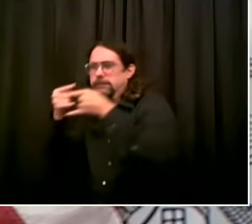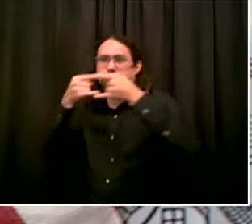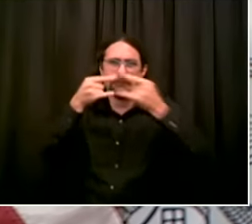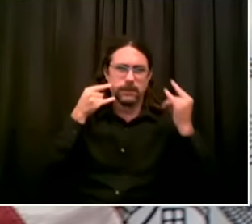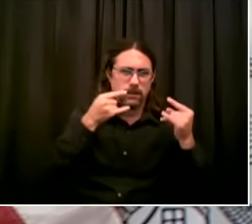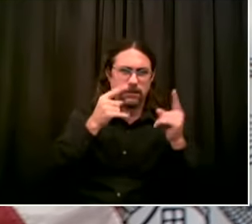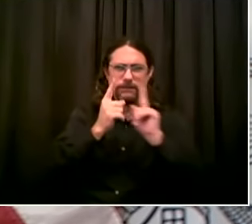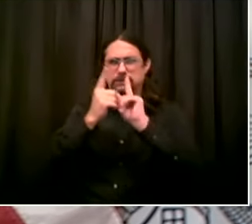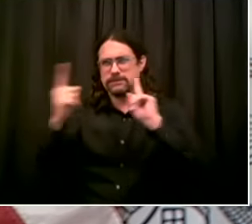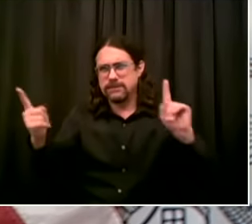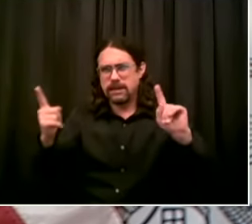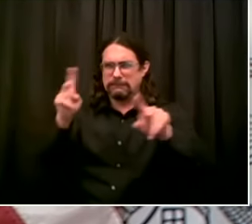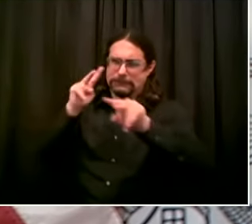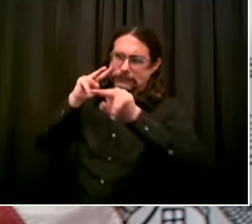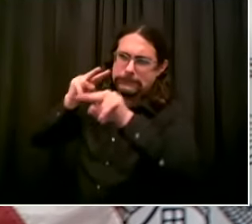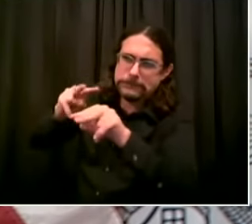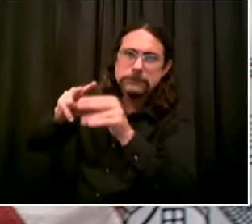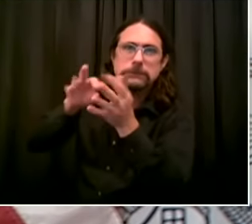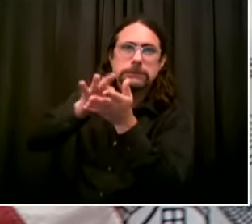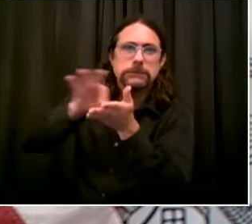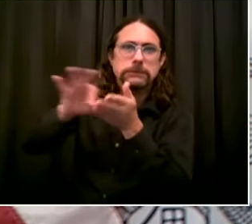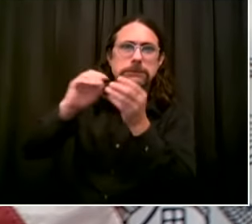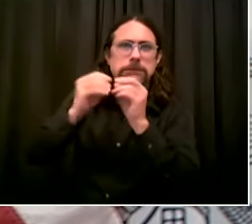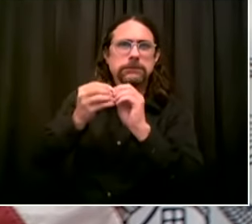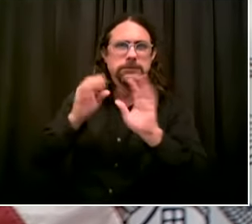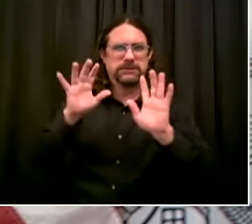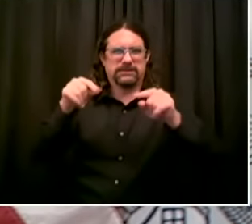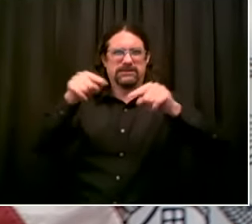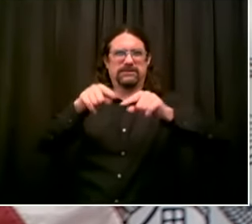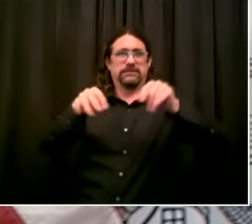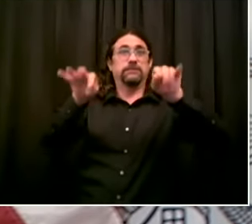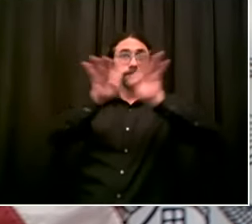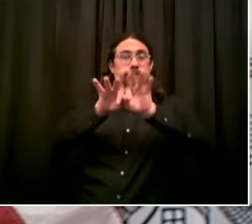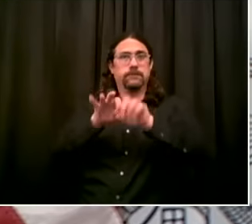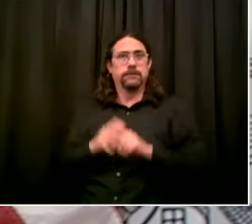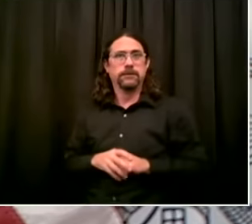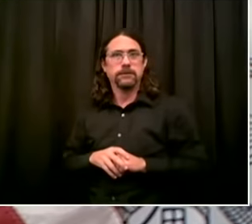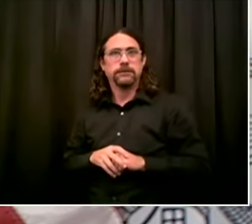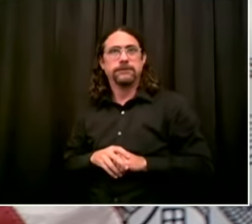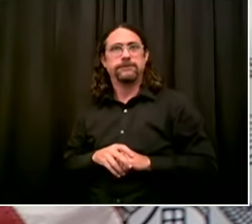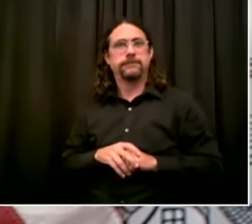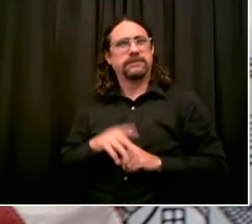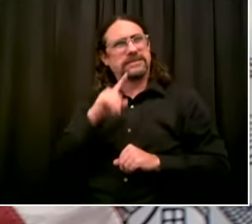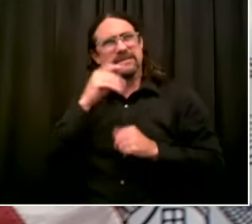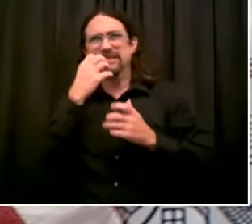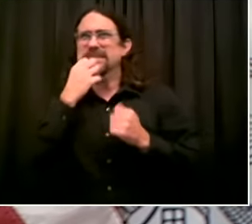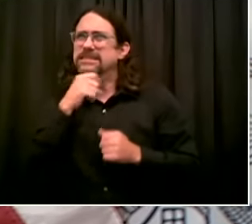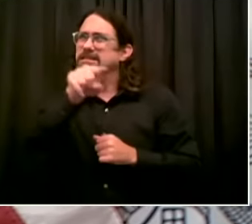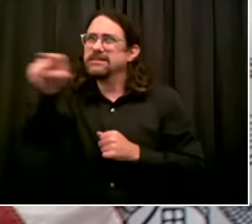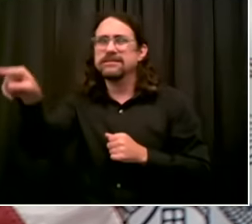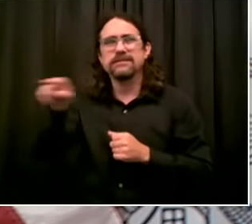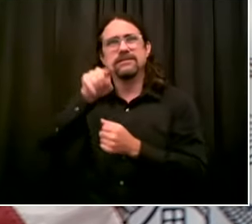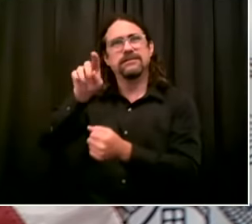THEY WOULD GO FORRDWA TWIH HTE CLOSING OF BUSINESSES AND BANNING GATHERINGS.